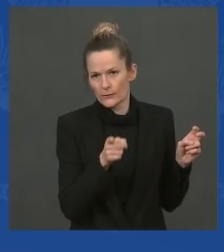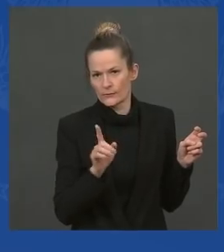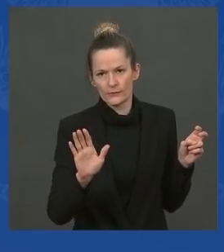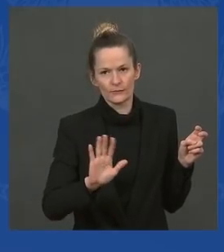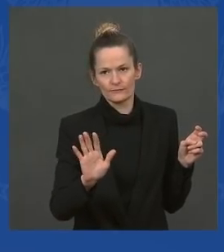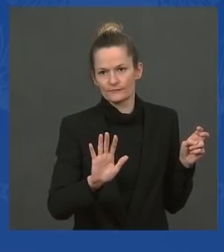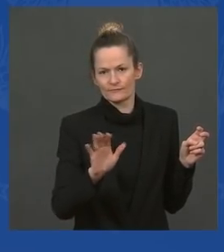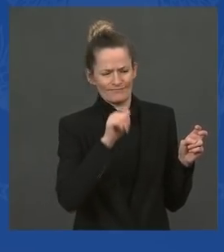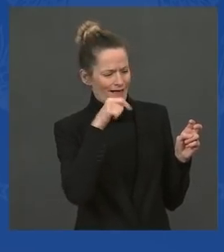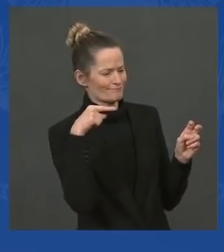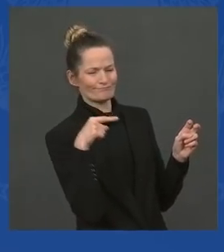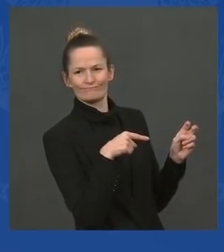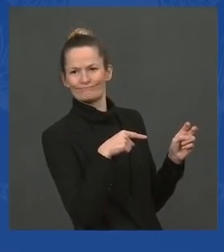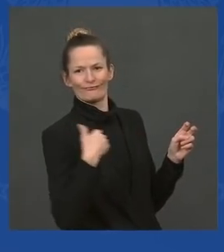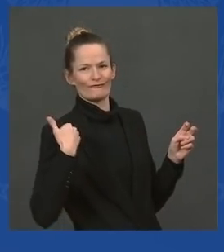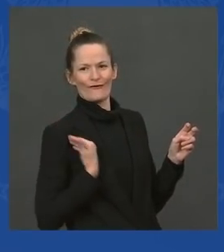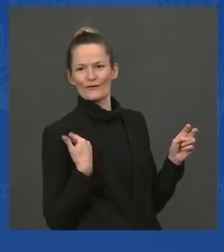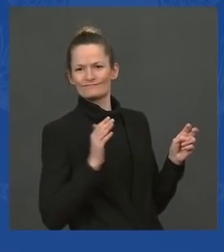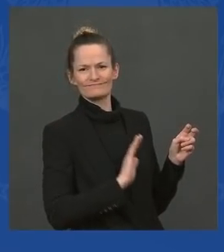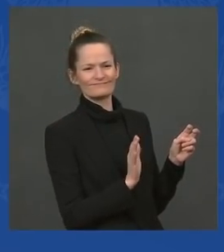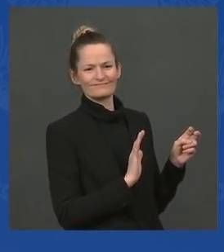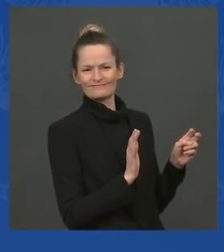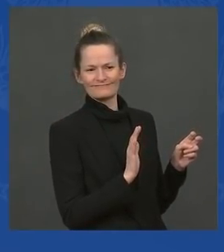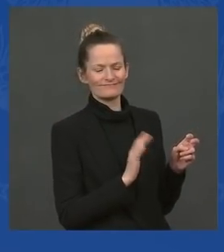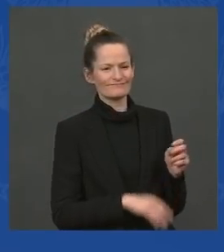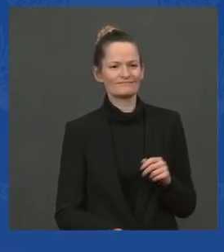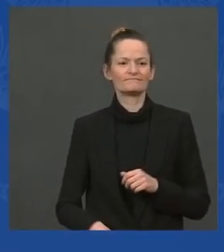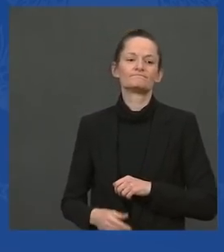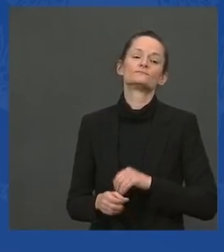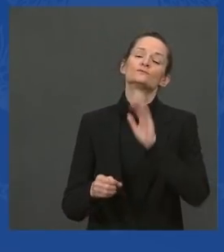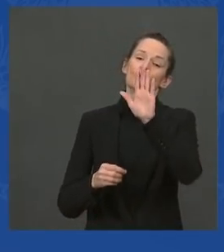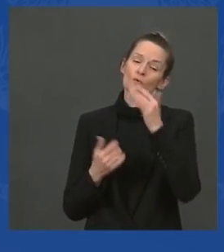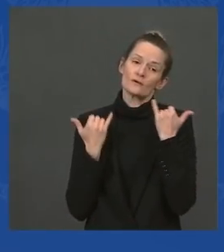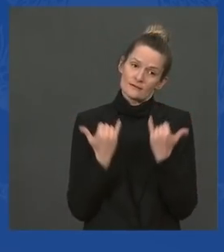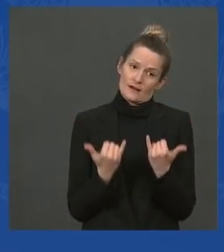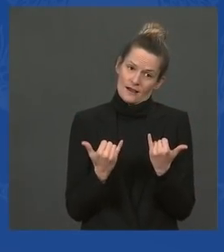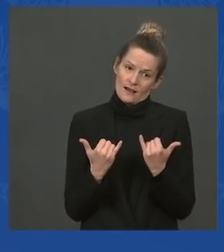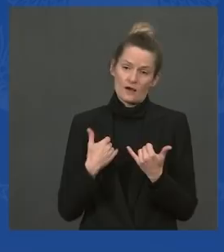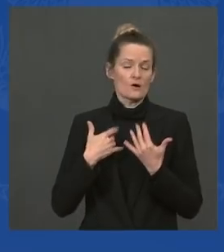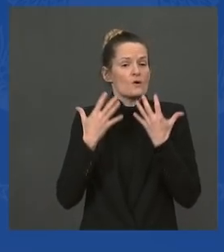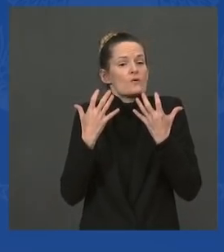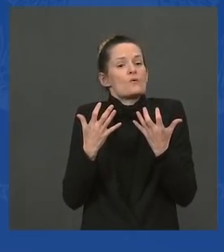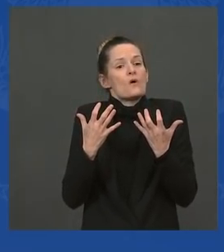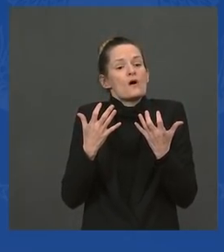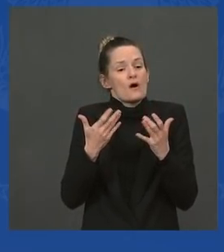It -- what it is doing: It's increasing the availability of jobs. Jobs building electric cars,